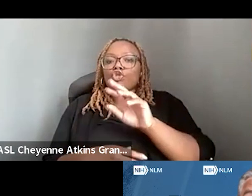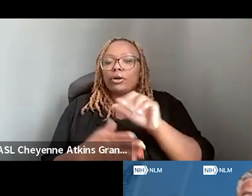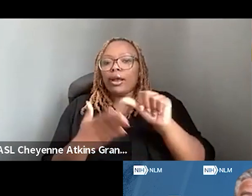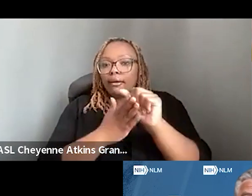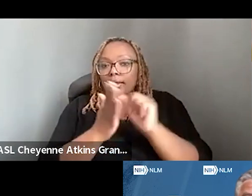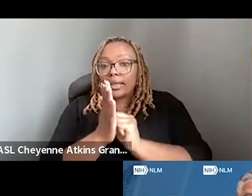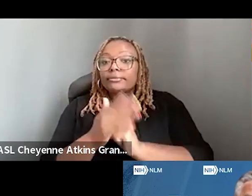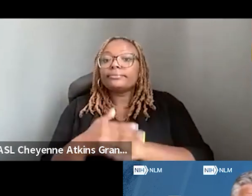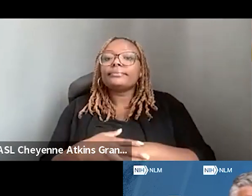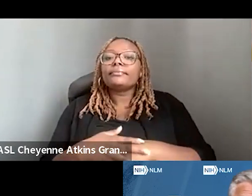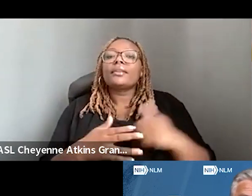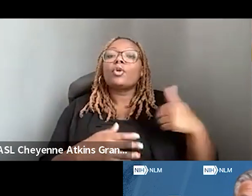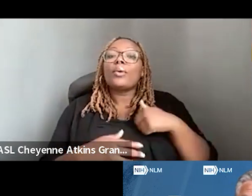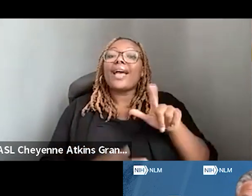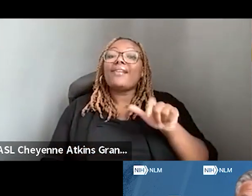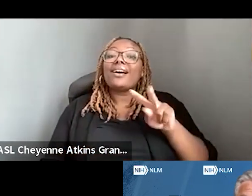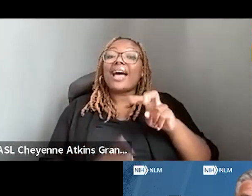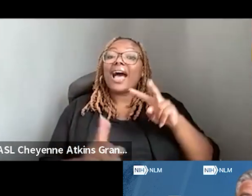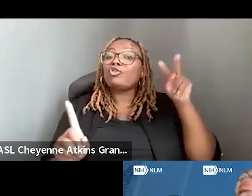We have a live look at those citations.